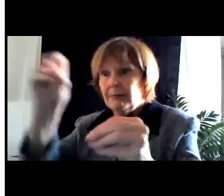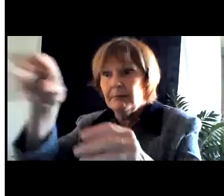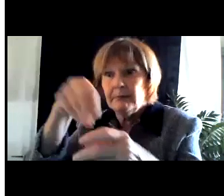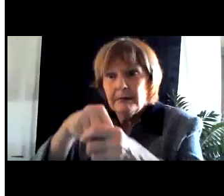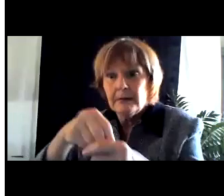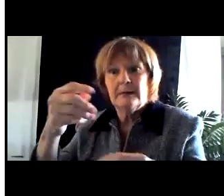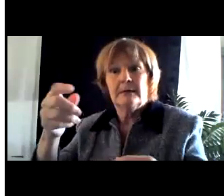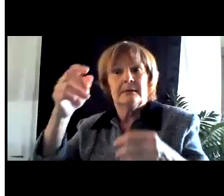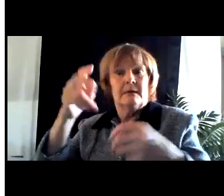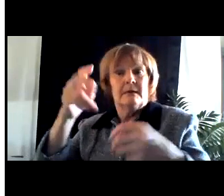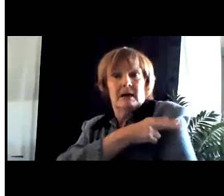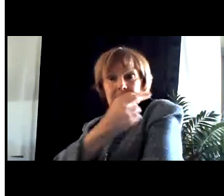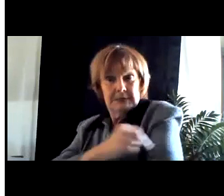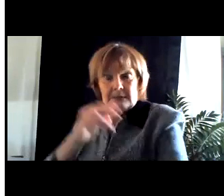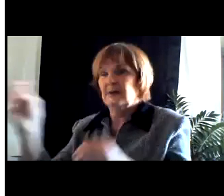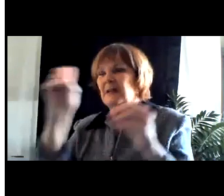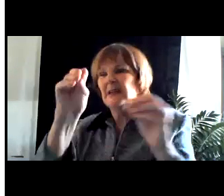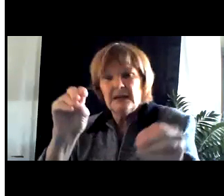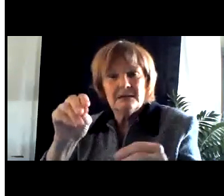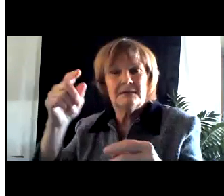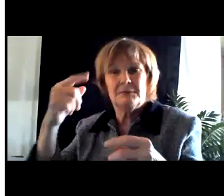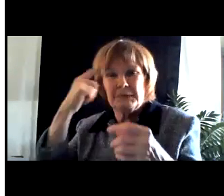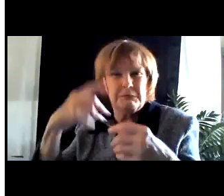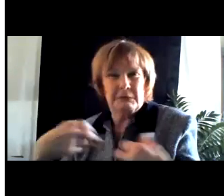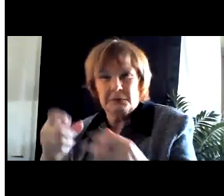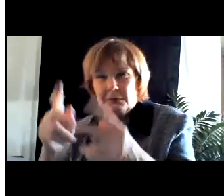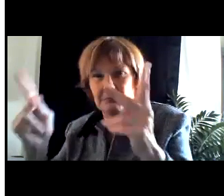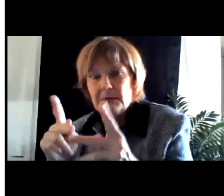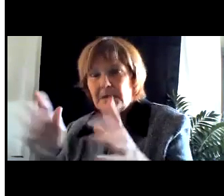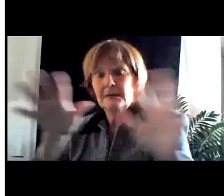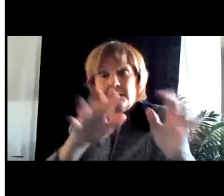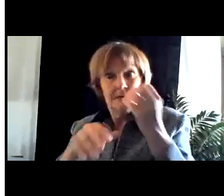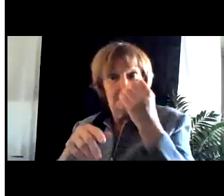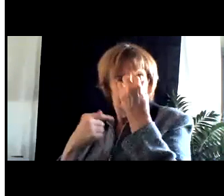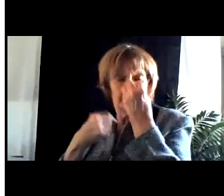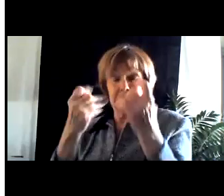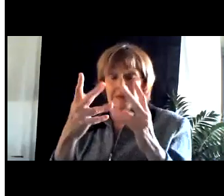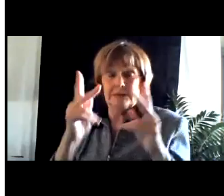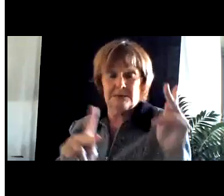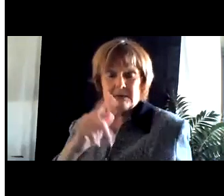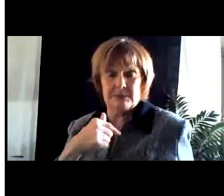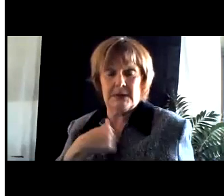But sometimes folks are met with that response. I have been pulled to the side and have been asked the question,